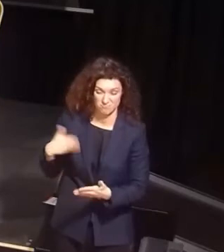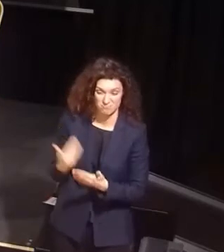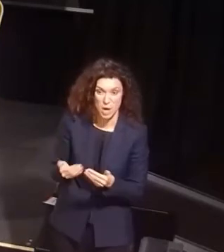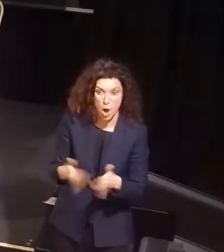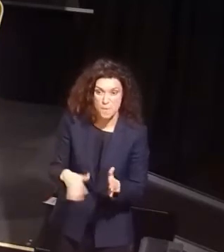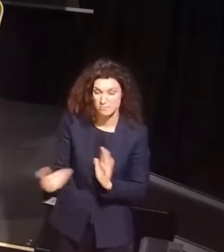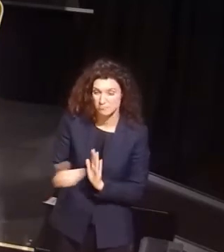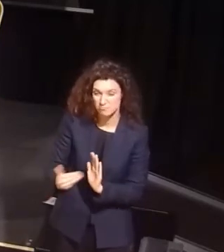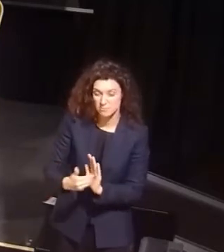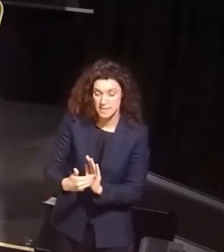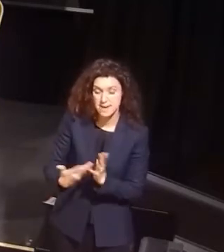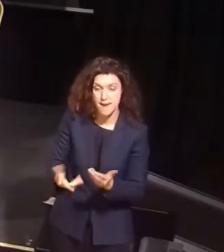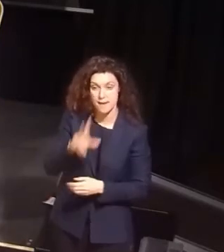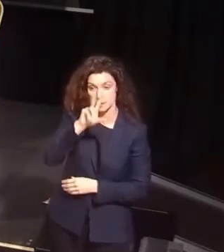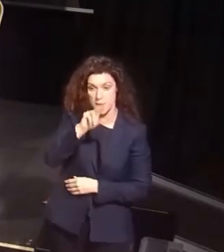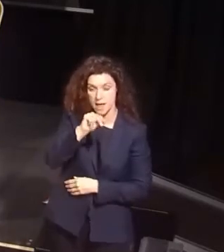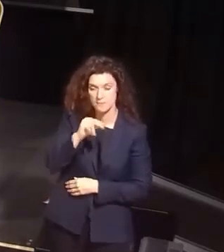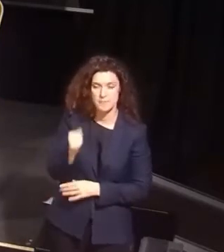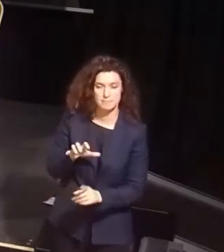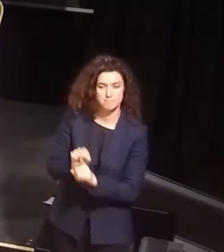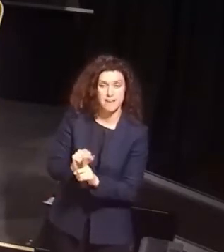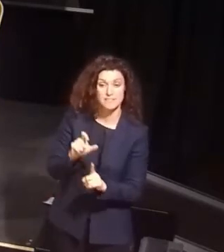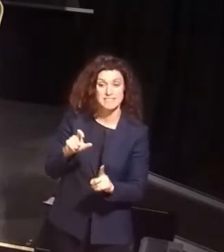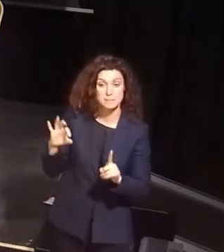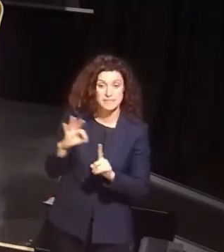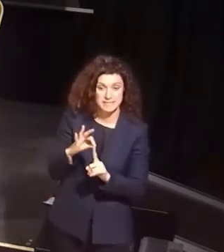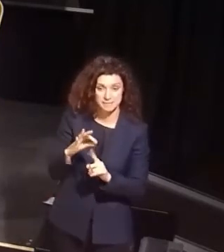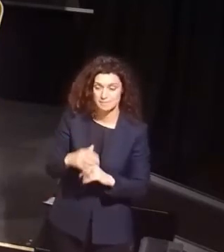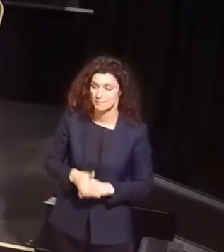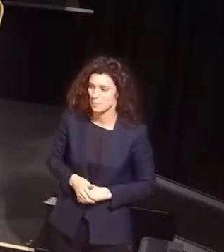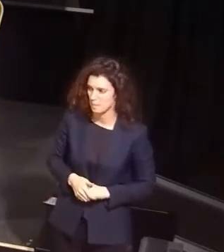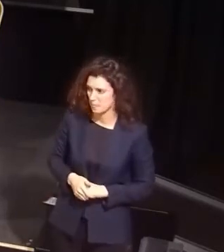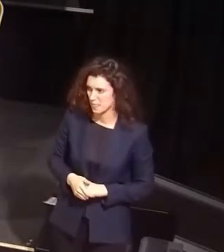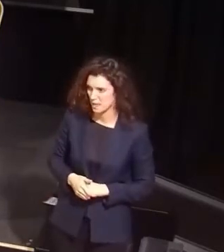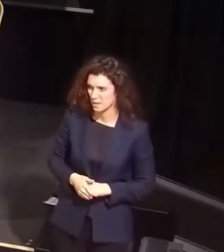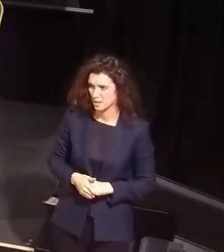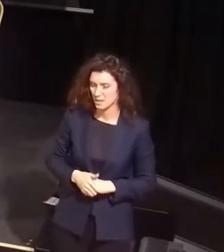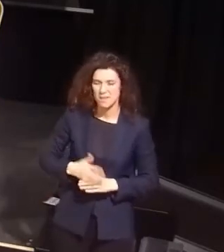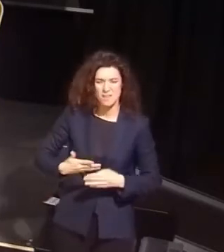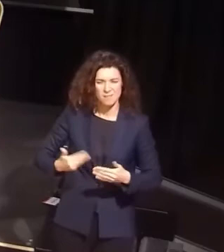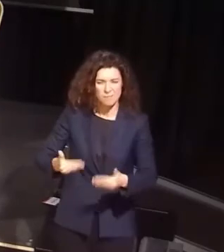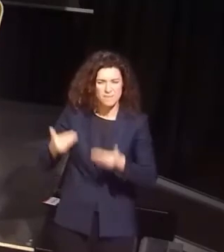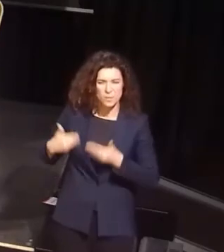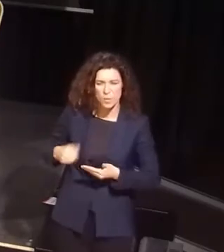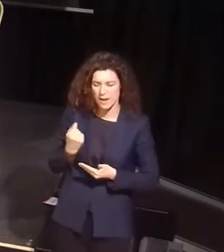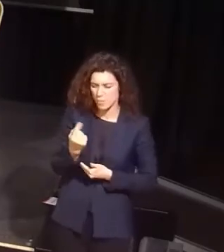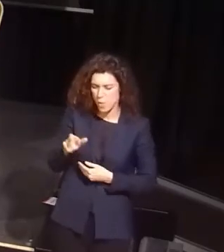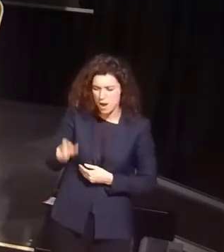and he has been diagnosed with cerebral palsy. And the kid we mentioned earlier also has the same condition.